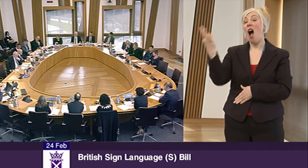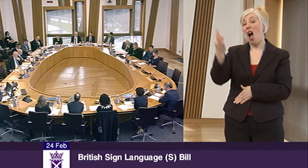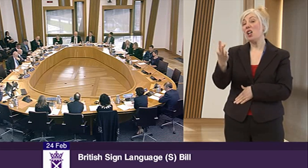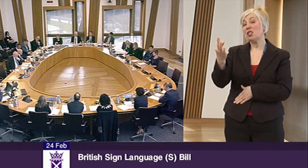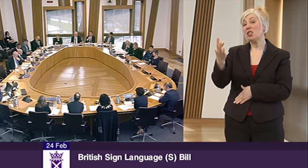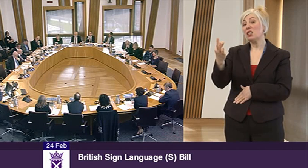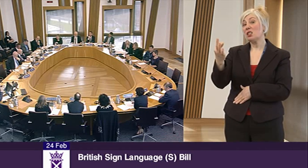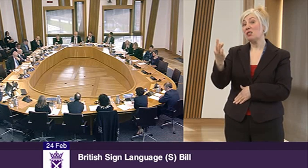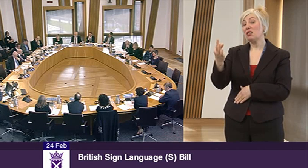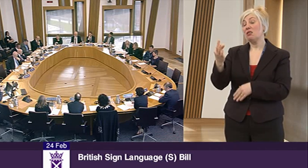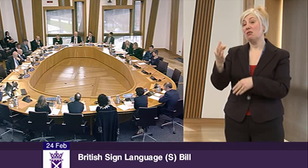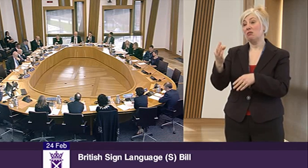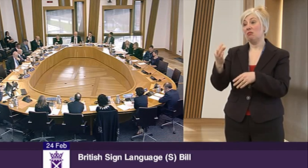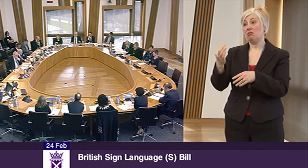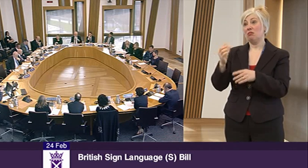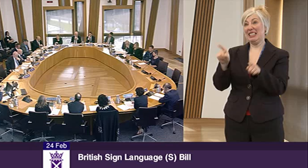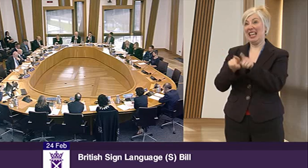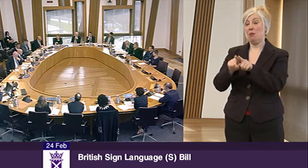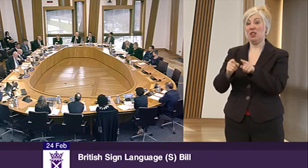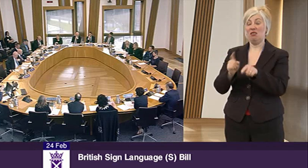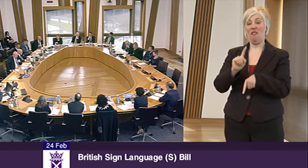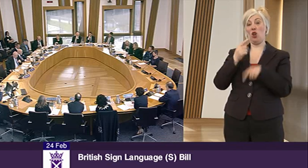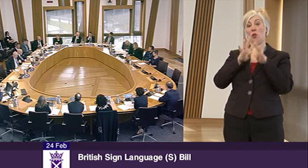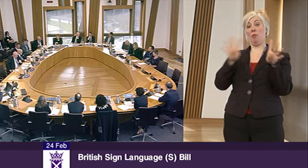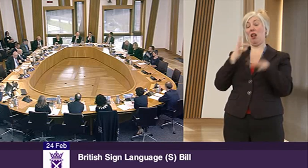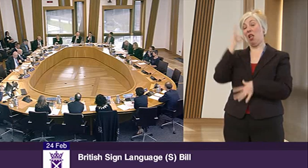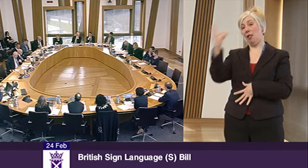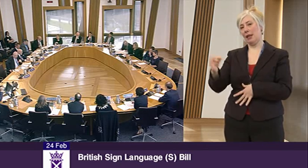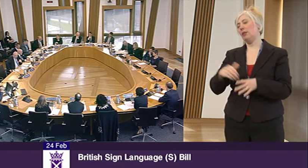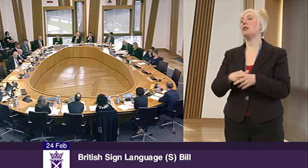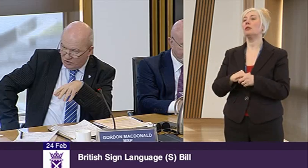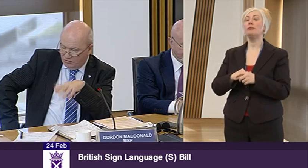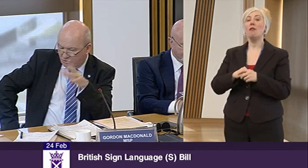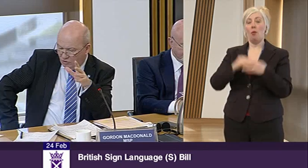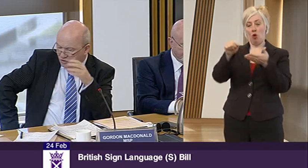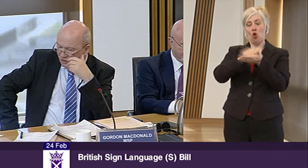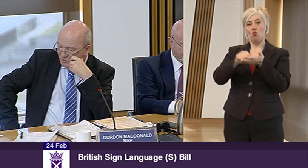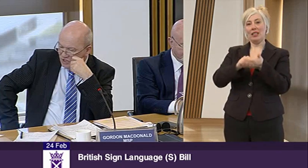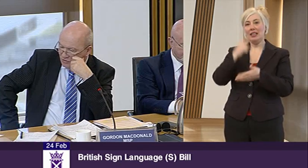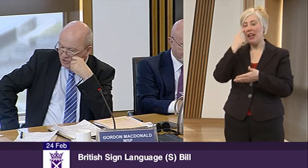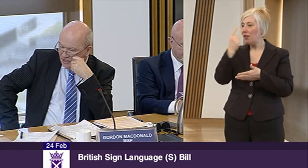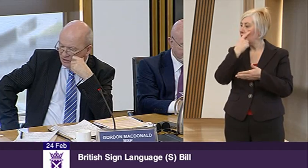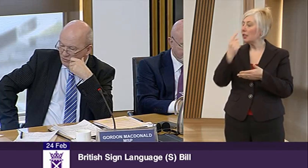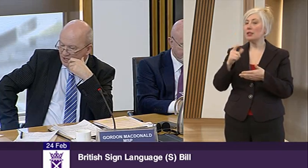as I asked the earlier panel. COSLA has said that there is a lack of clarity around the